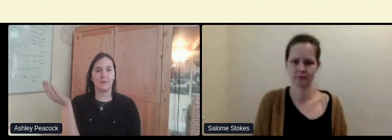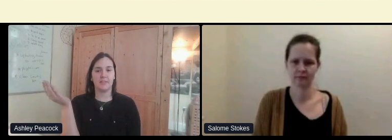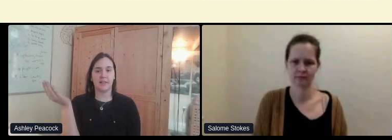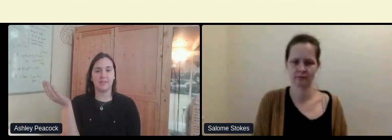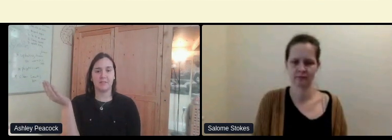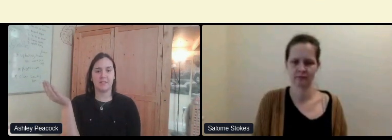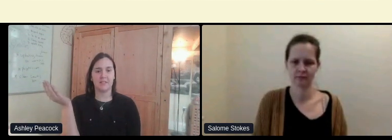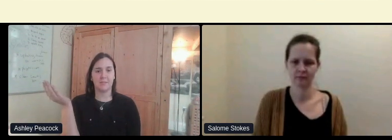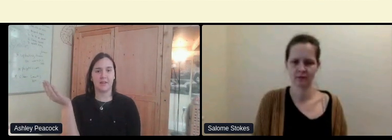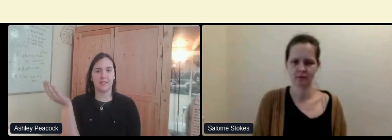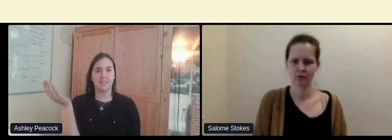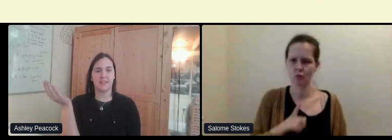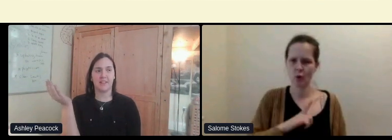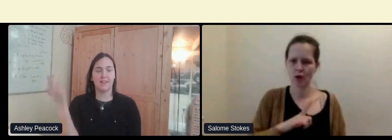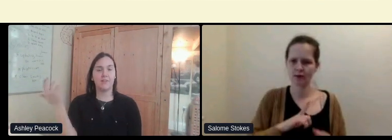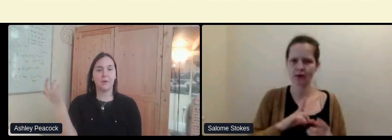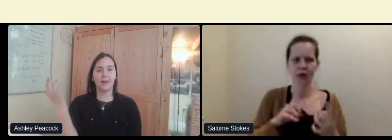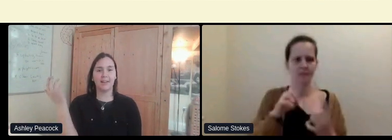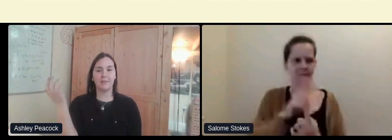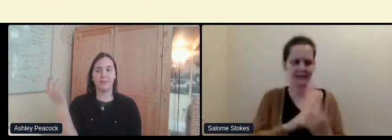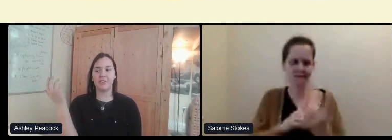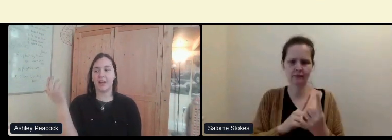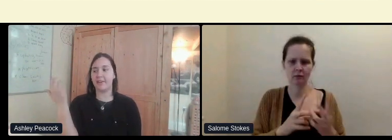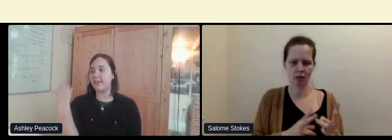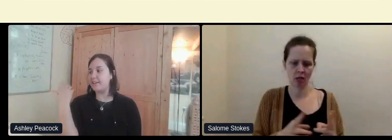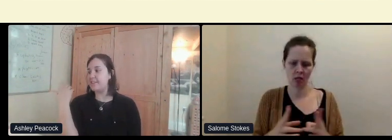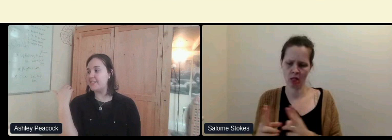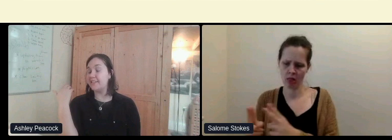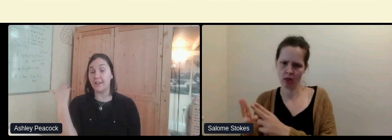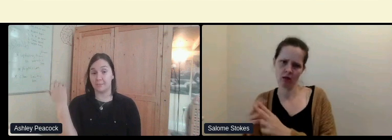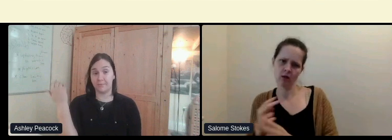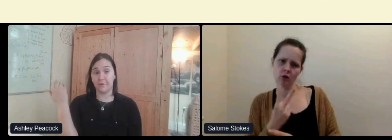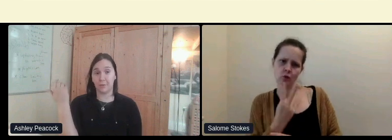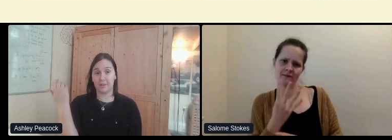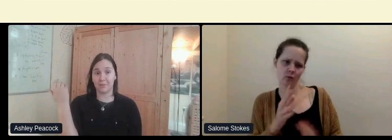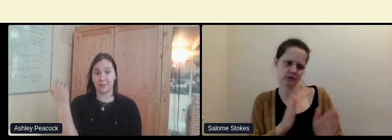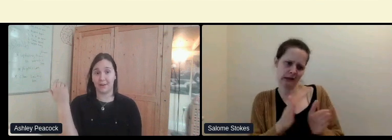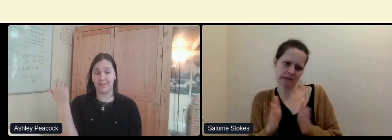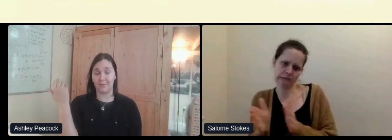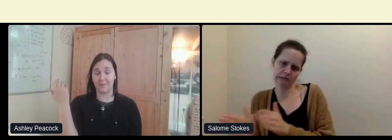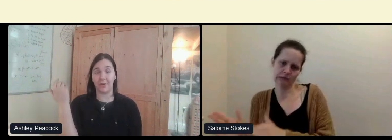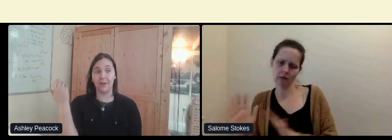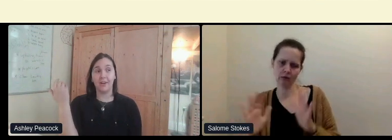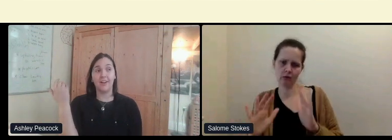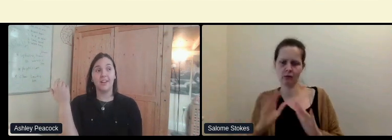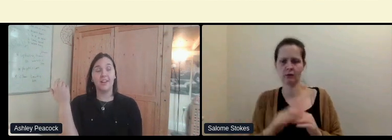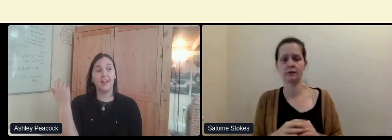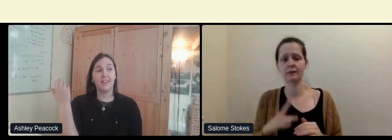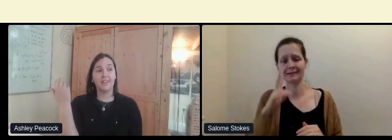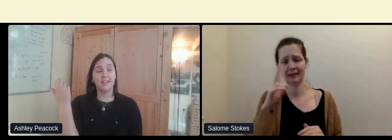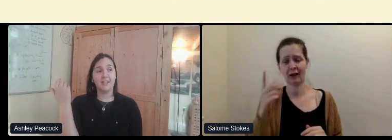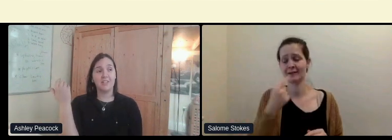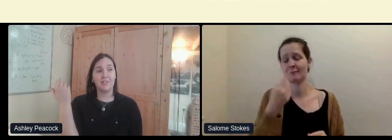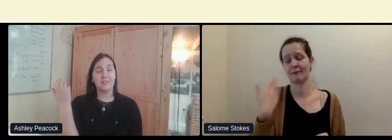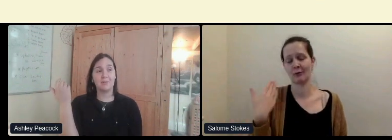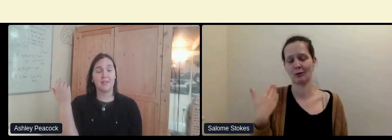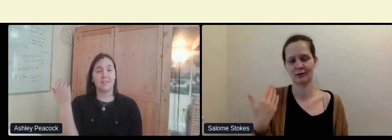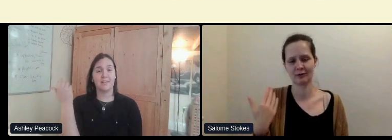segments of 60 minutes? If you go back and look at China, they actually used to split their days